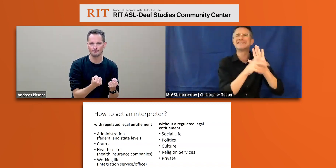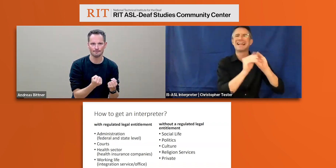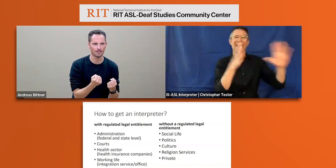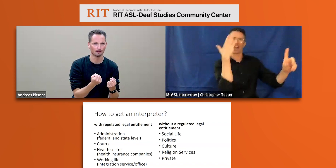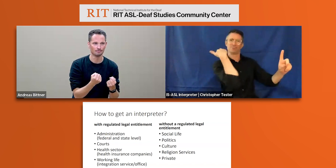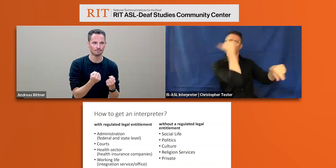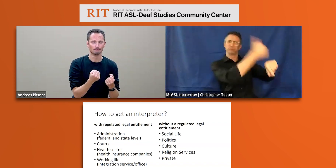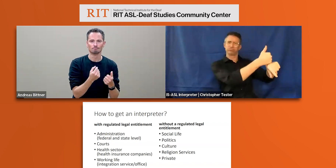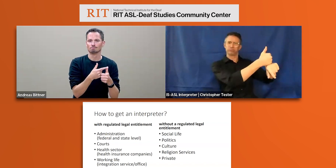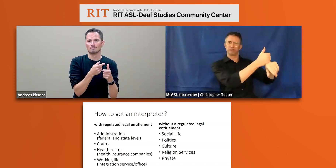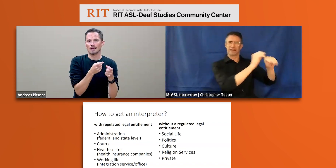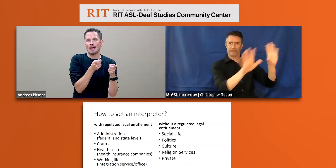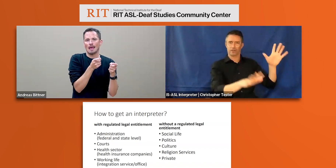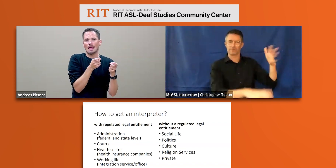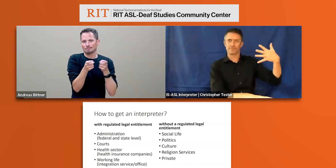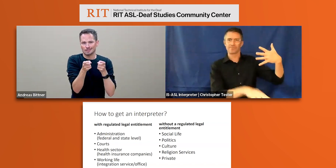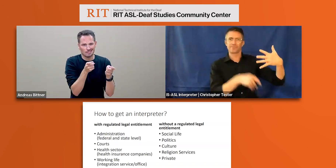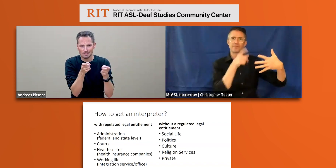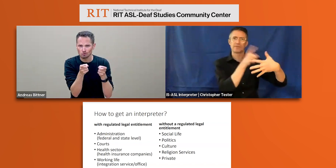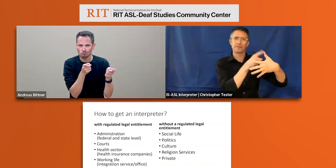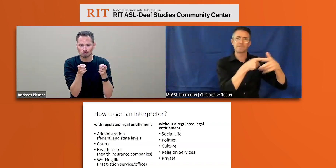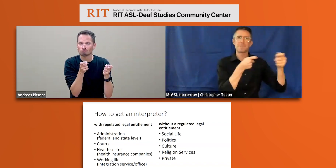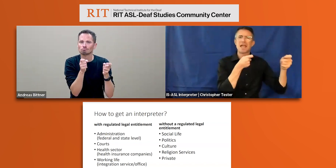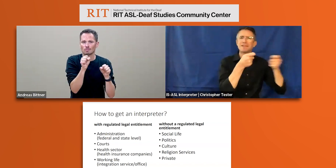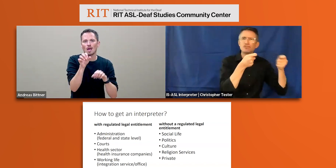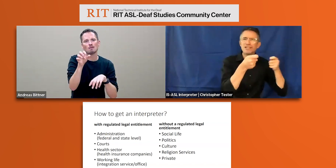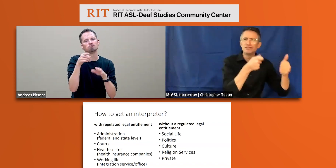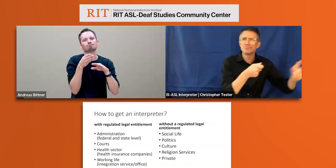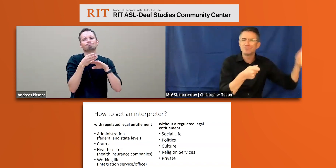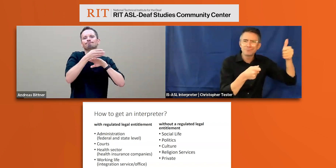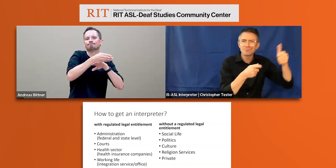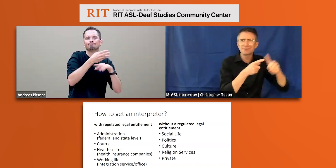that have legal entitlement.